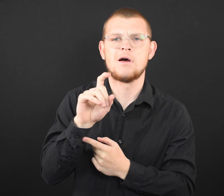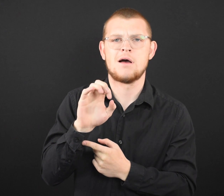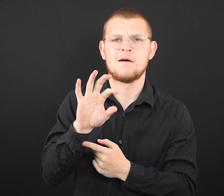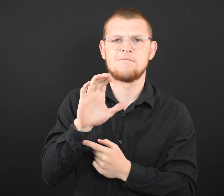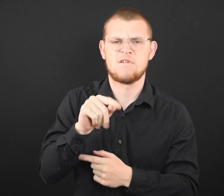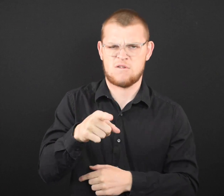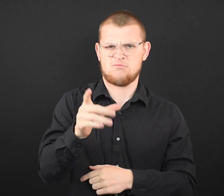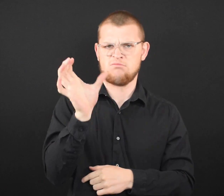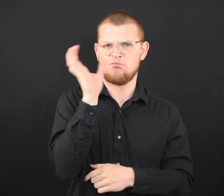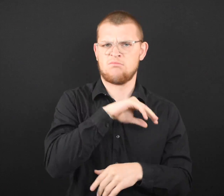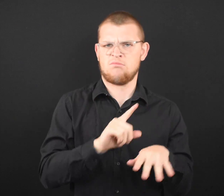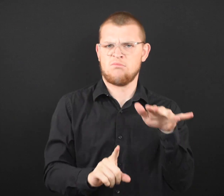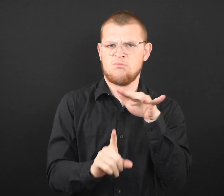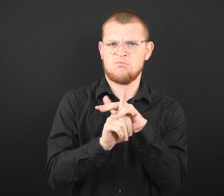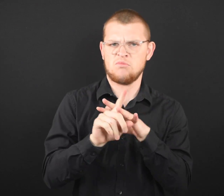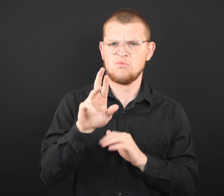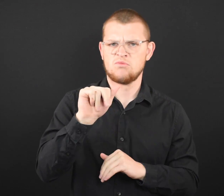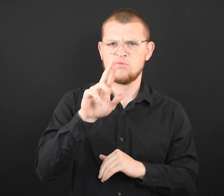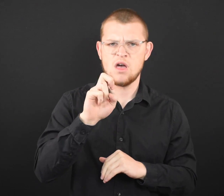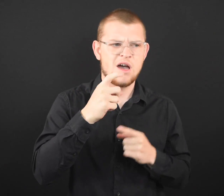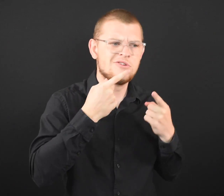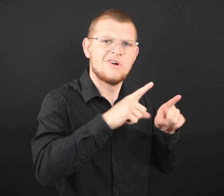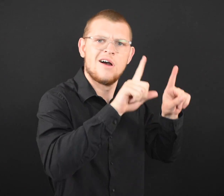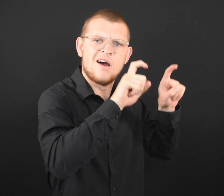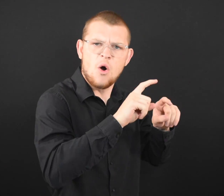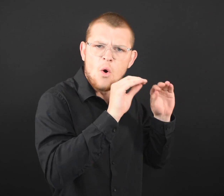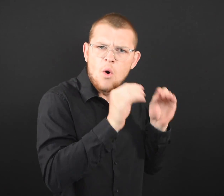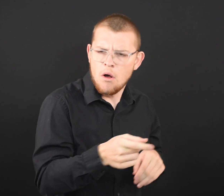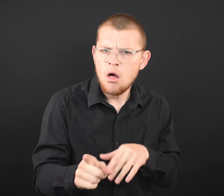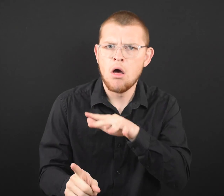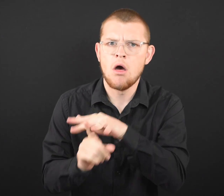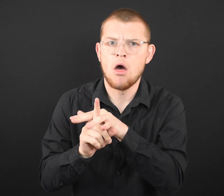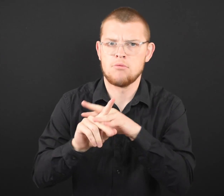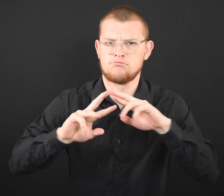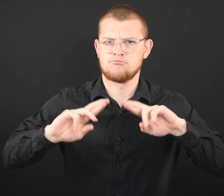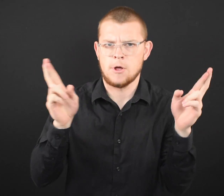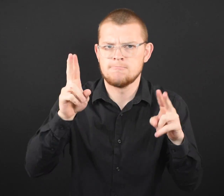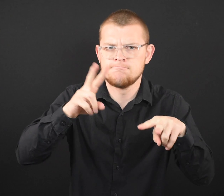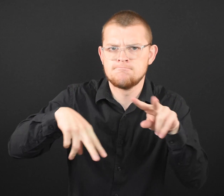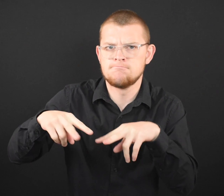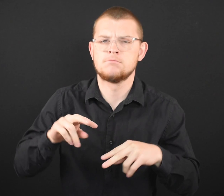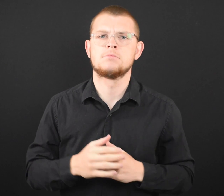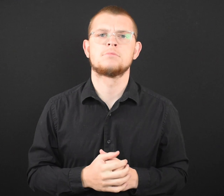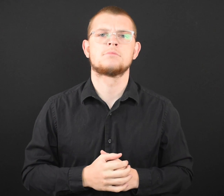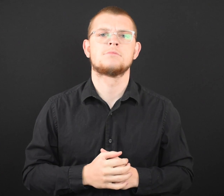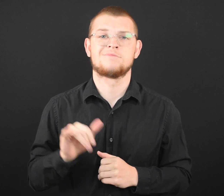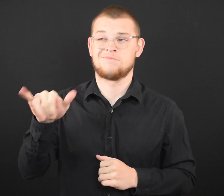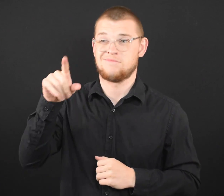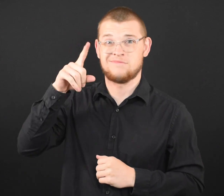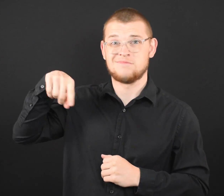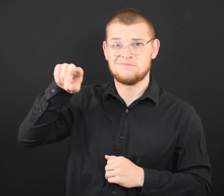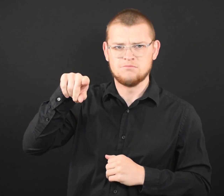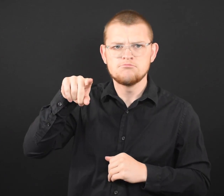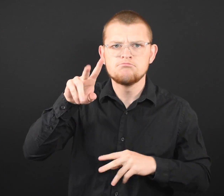are so rare they were not found during clinical trials. Experts review any safety concerns